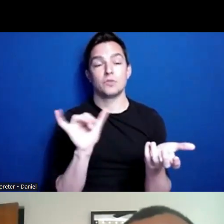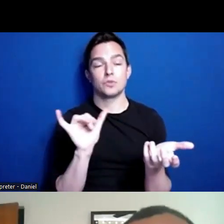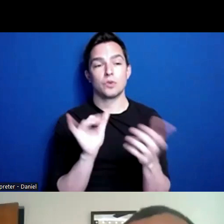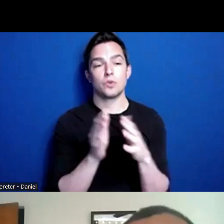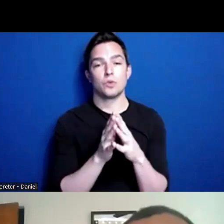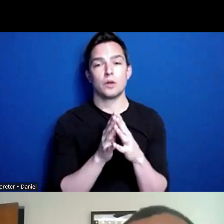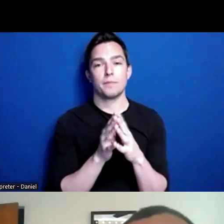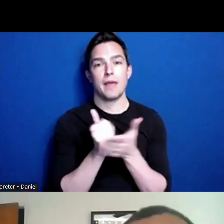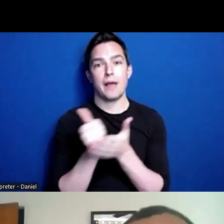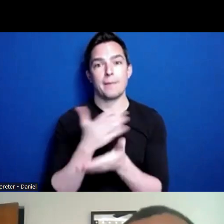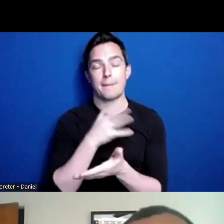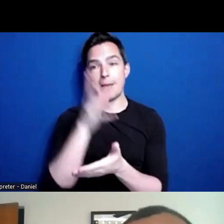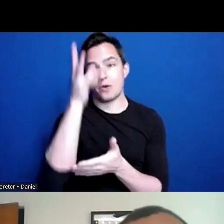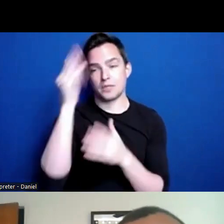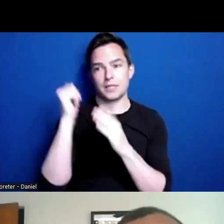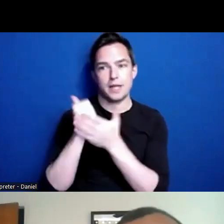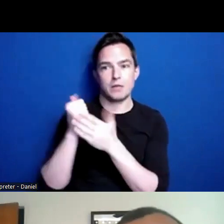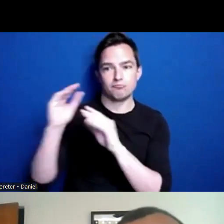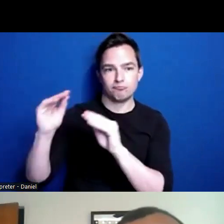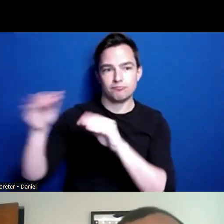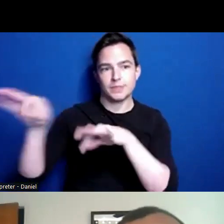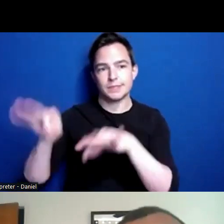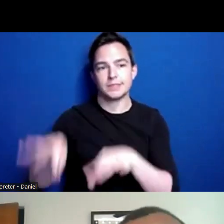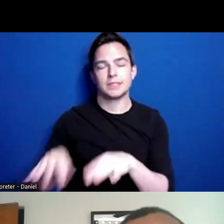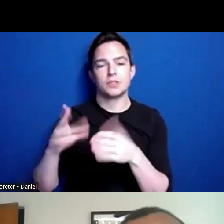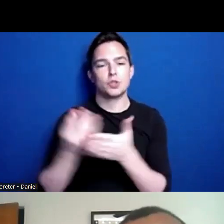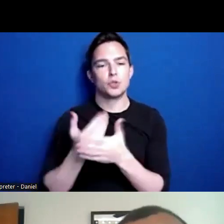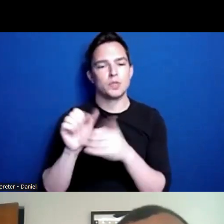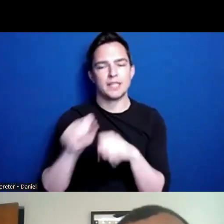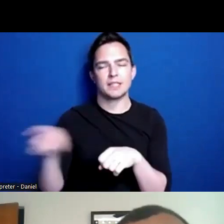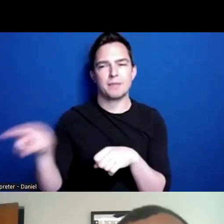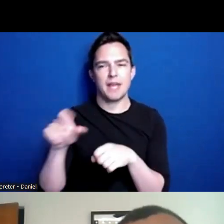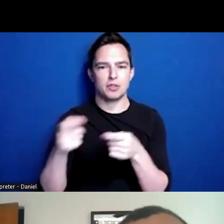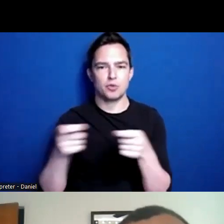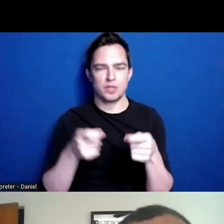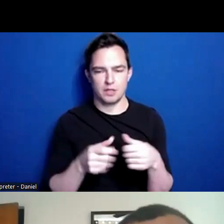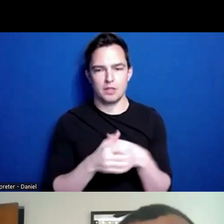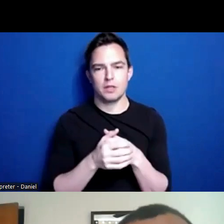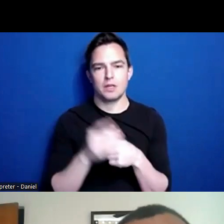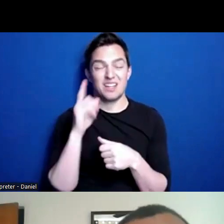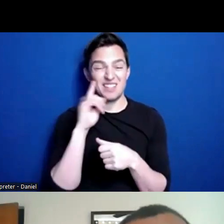my parents understand the new systems that they had to deal with. And I think that really pushed